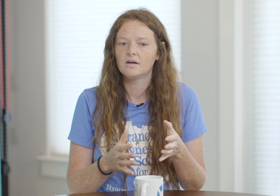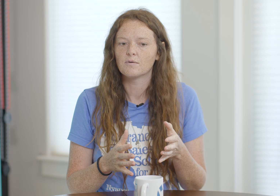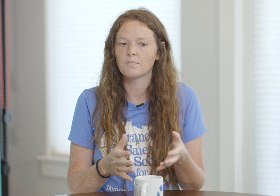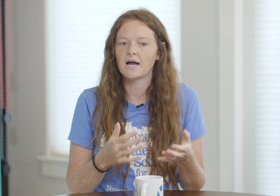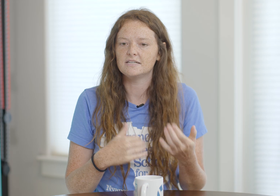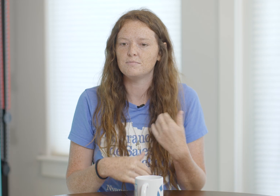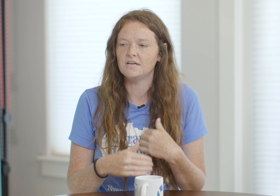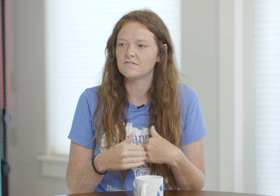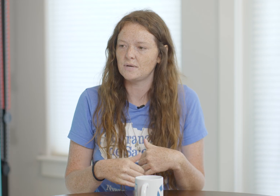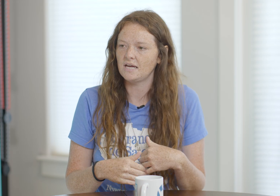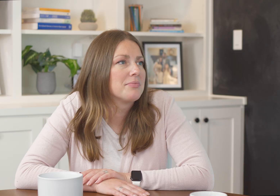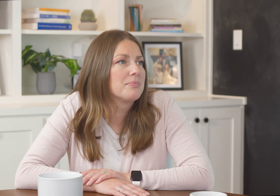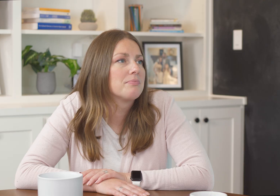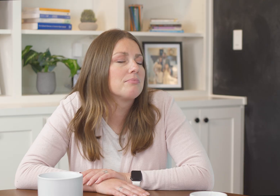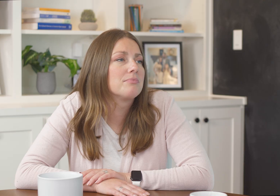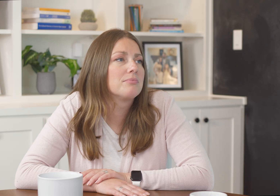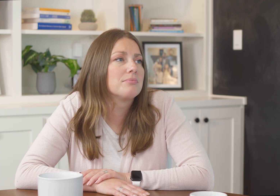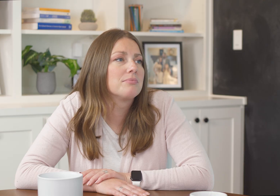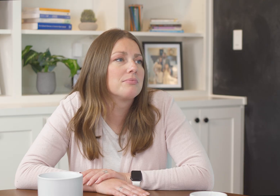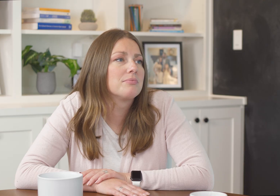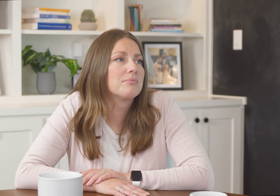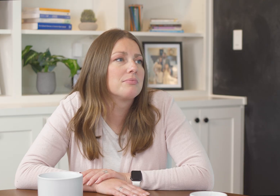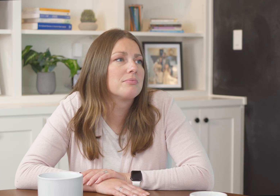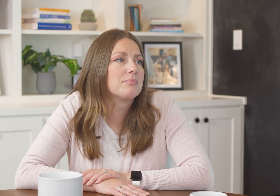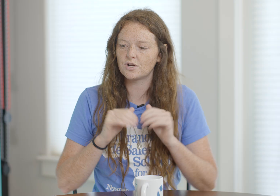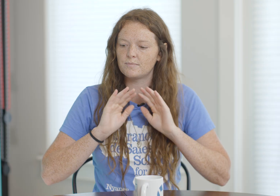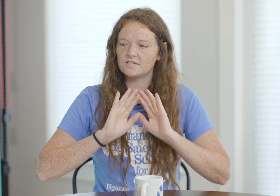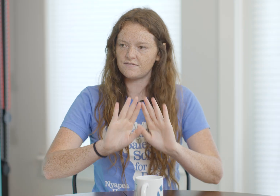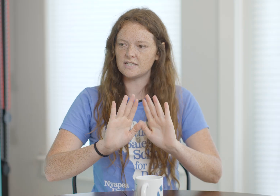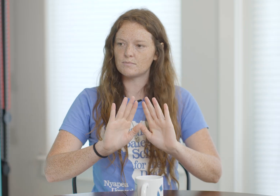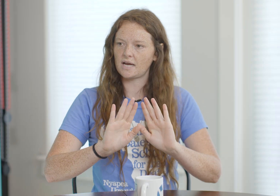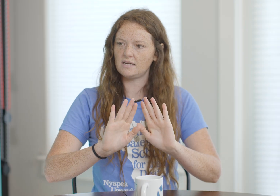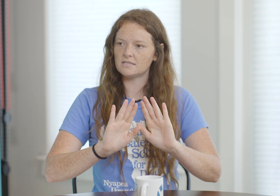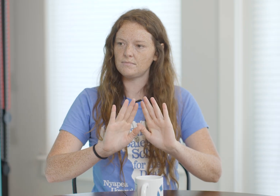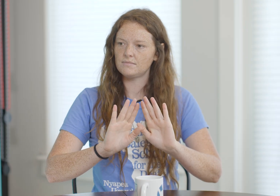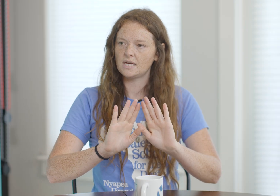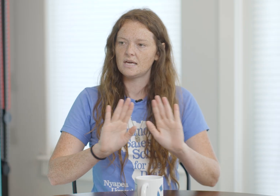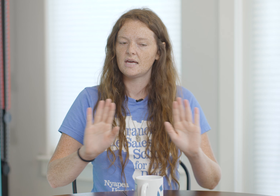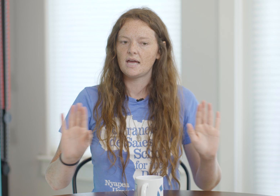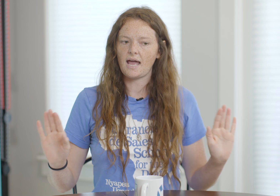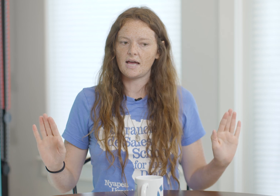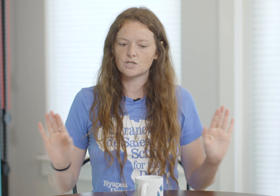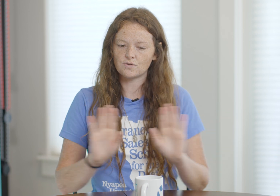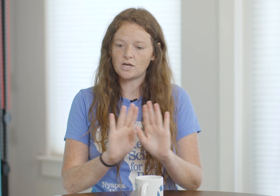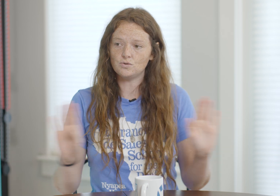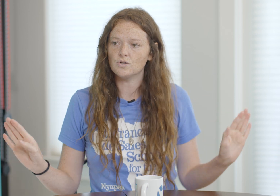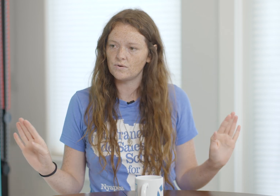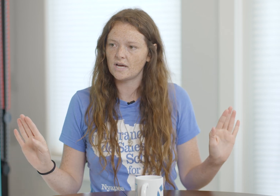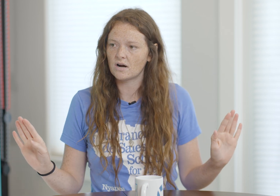reminded me of me, of when you are so hardened, you put up a defense mechanism and so that you don't get hurt.